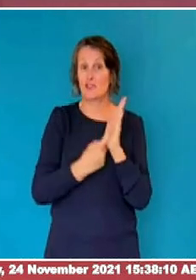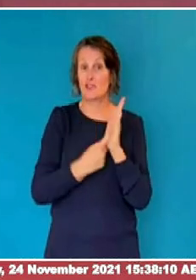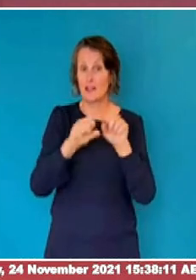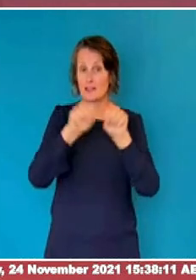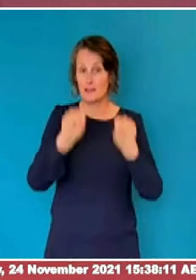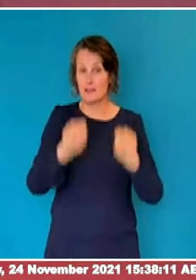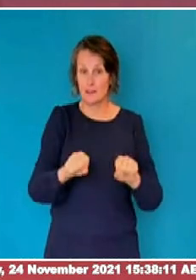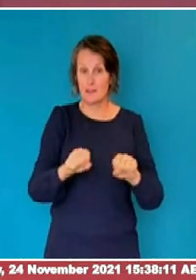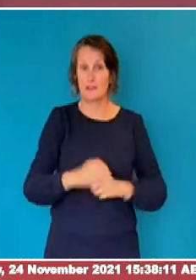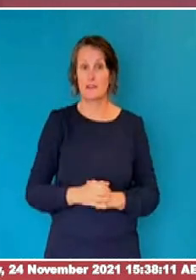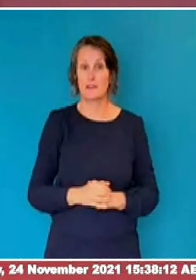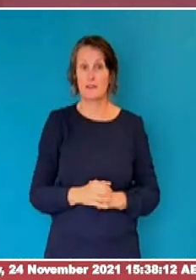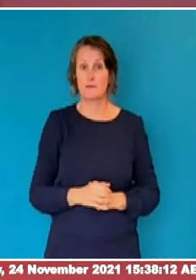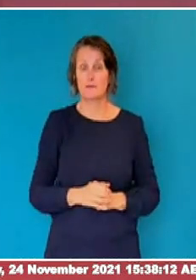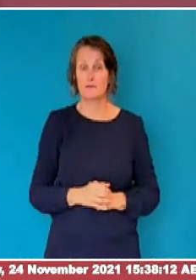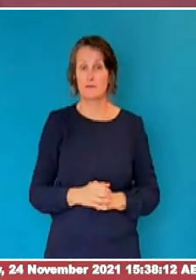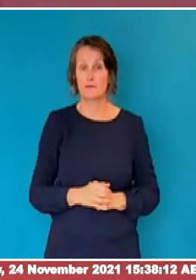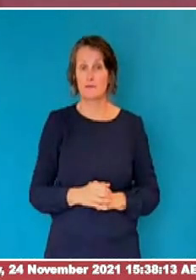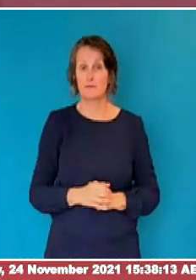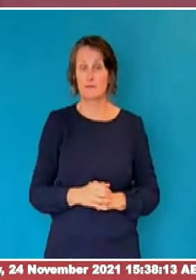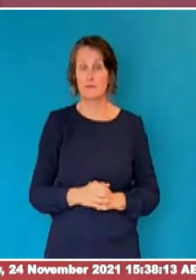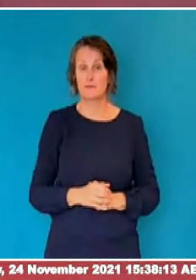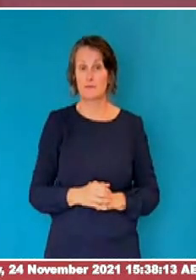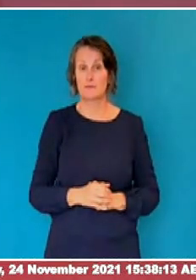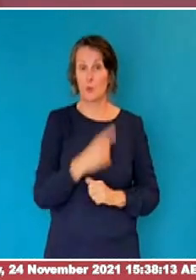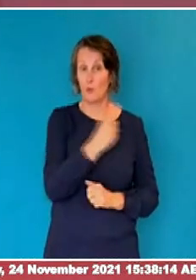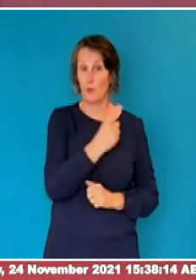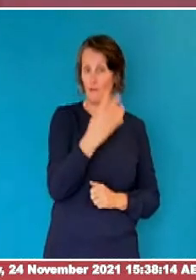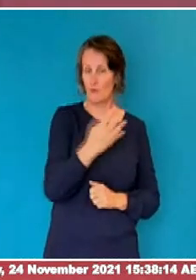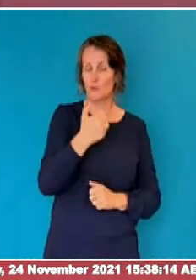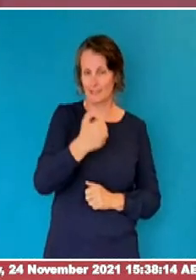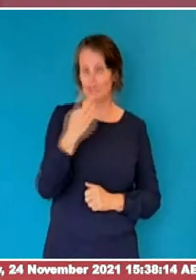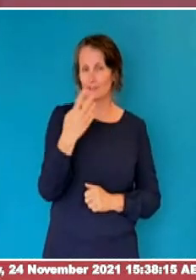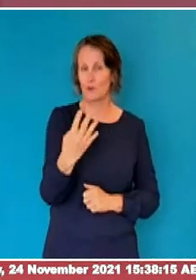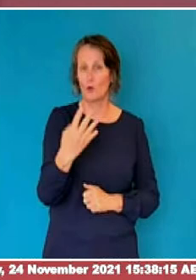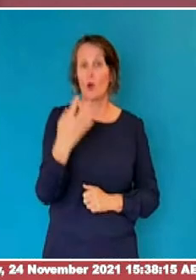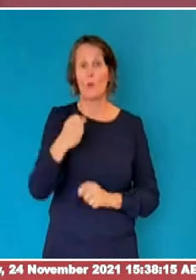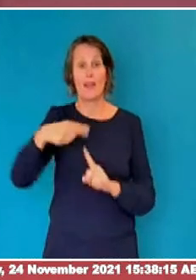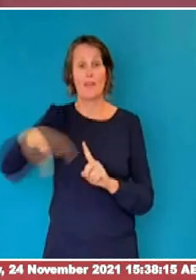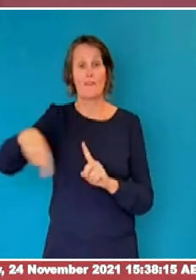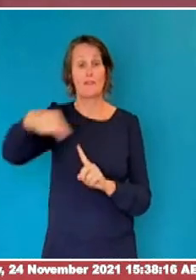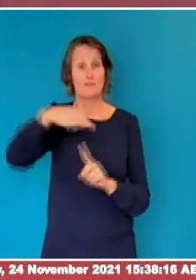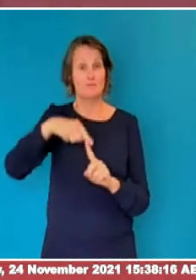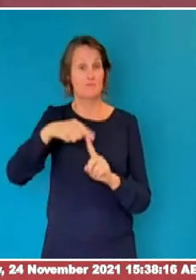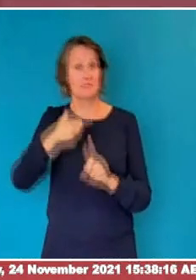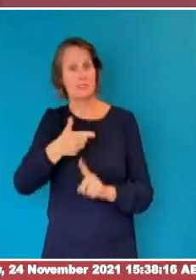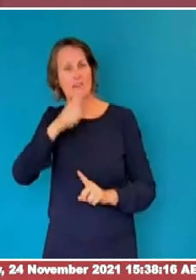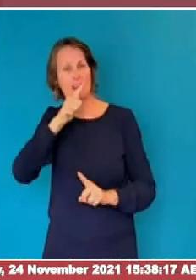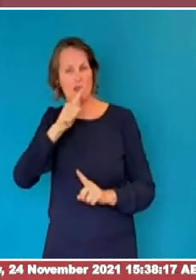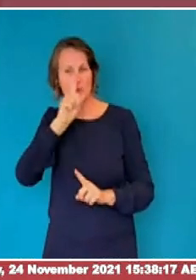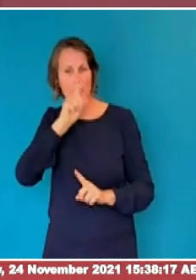We have an additional 771 people who identified through the engagement survey, so